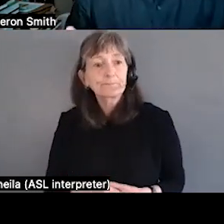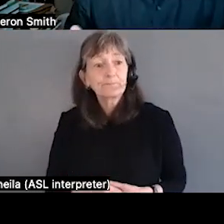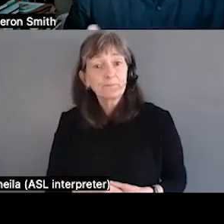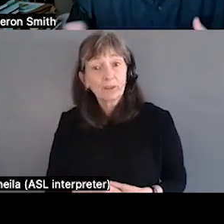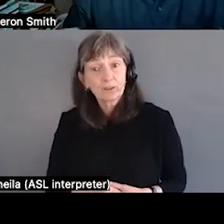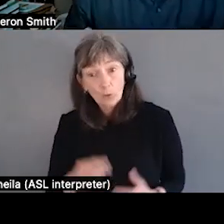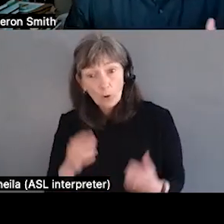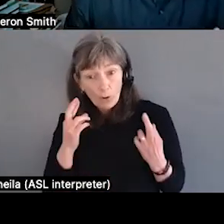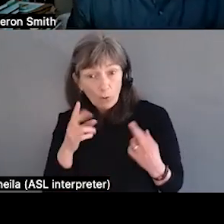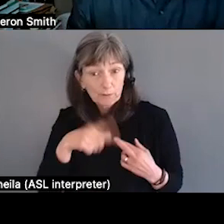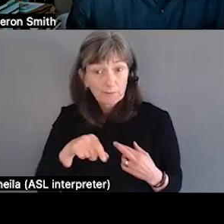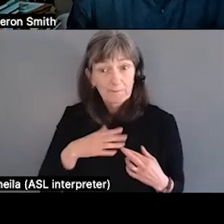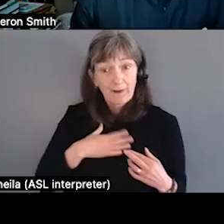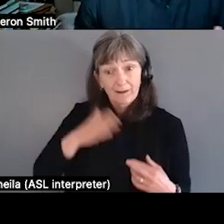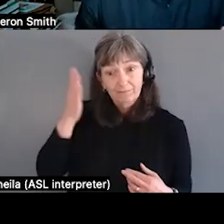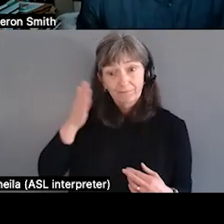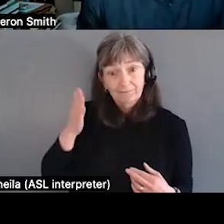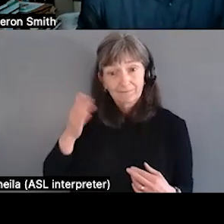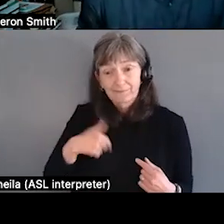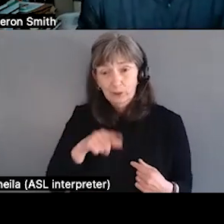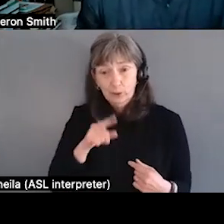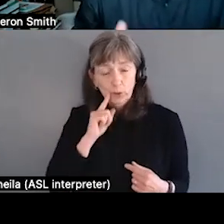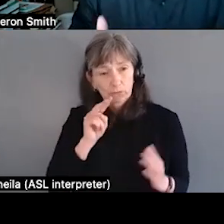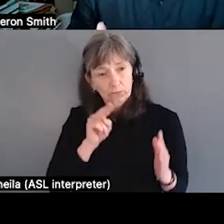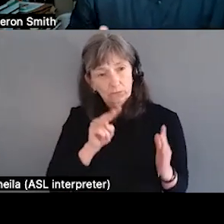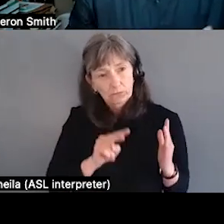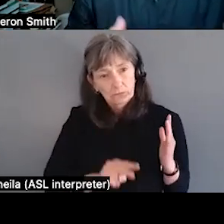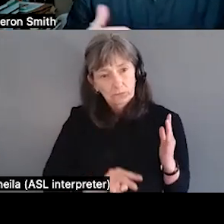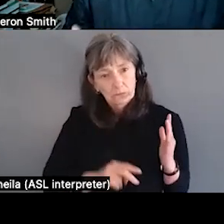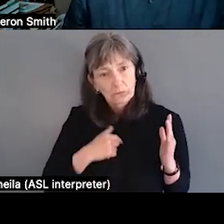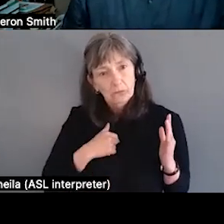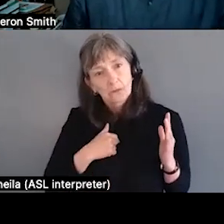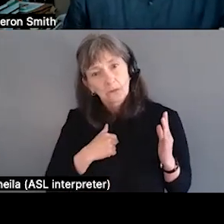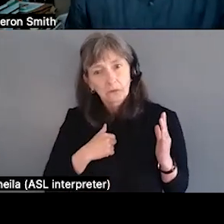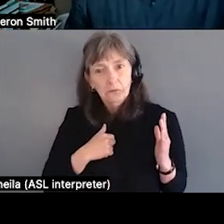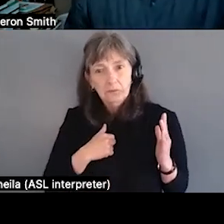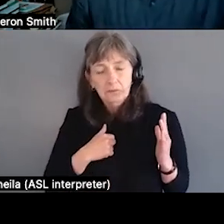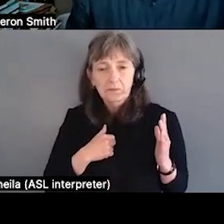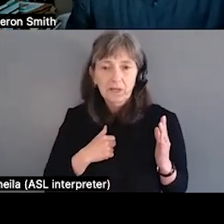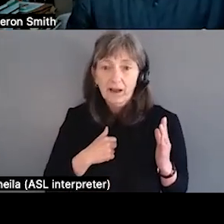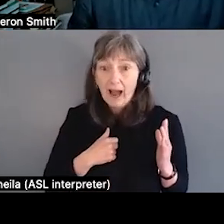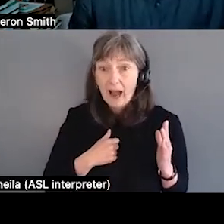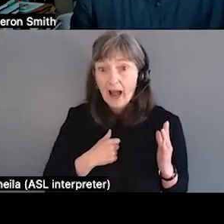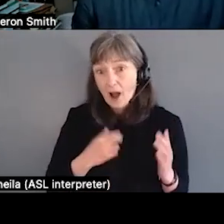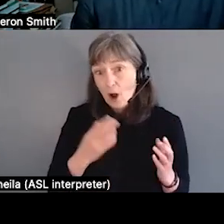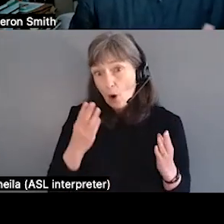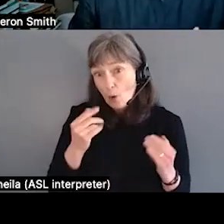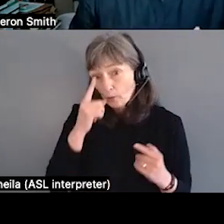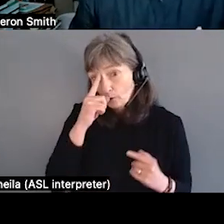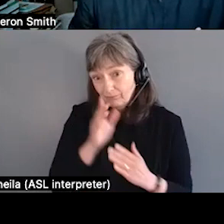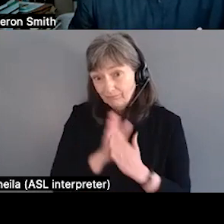these, when people do come to metadata talks they're quite self-selected, so I assume that you're probably doing something within the industry in that regard.